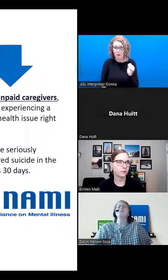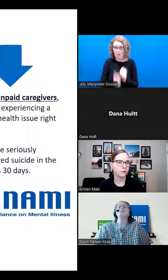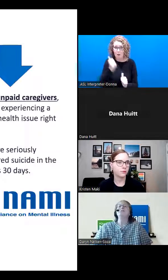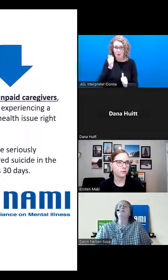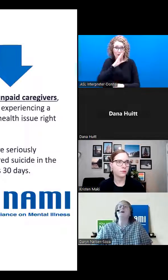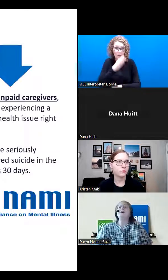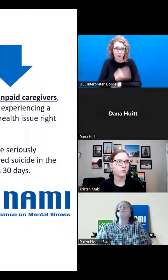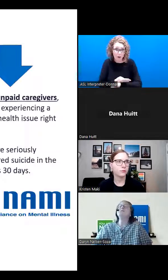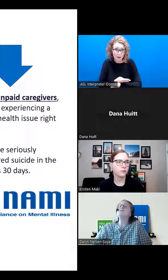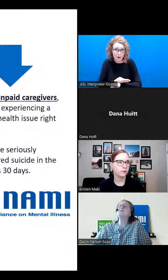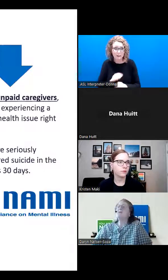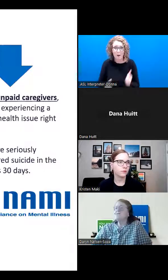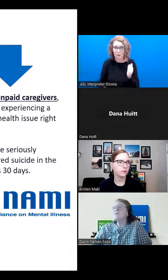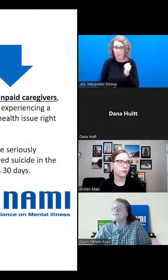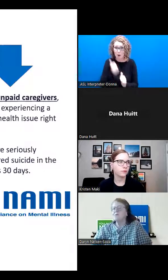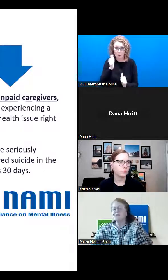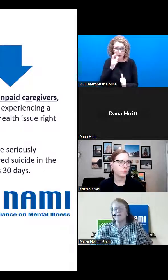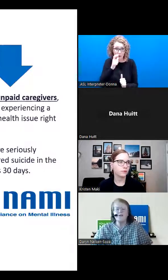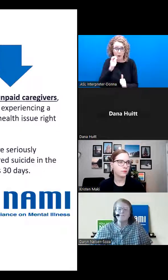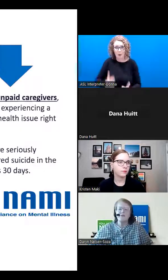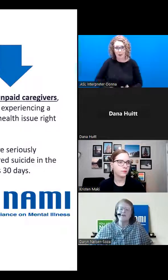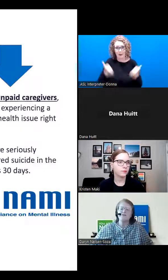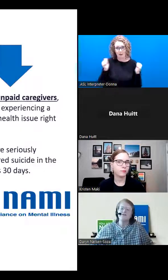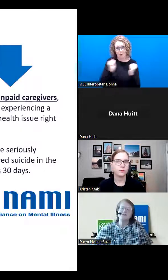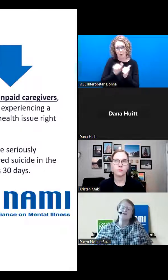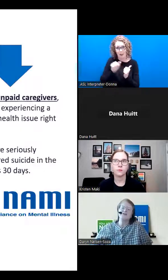path to Medicaid, which is the program once